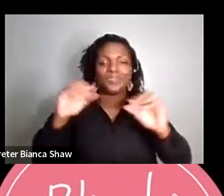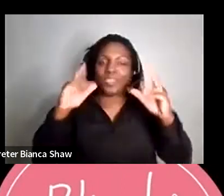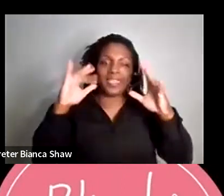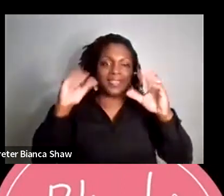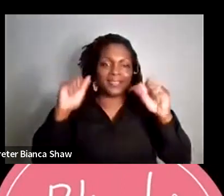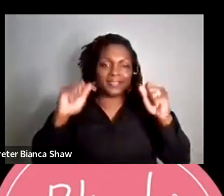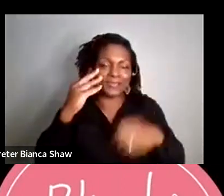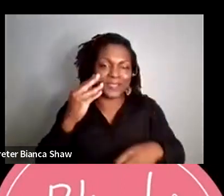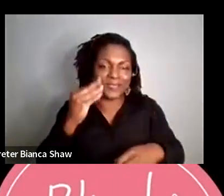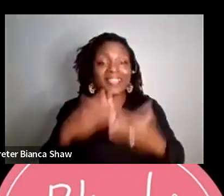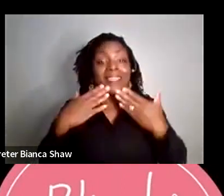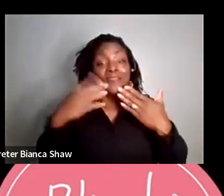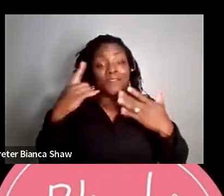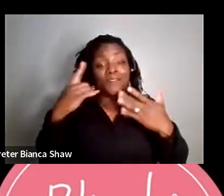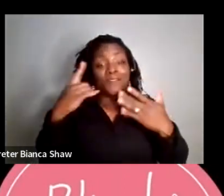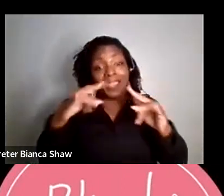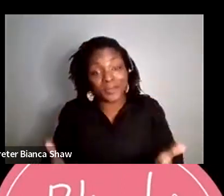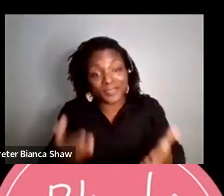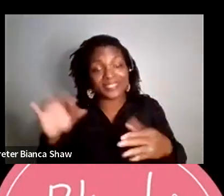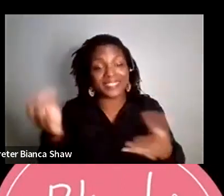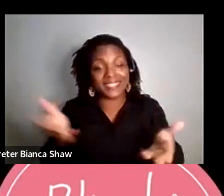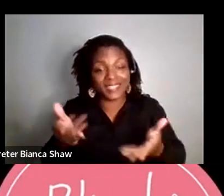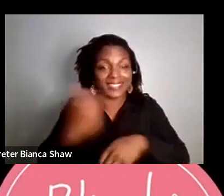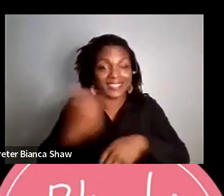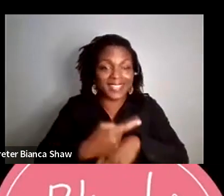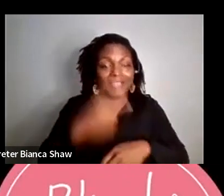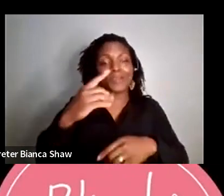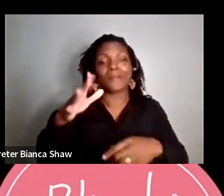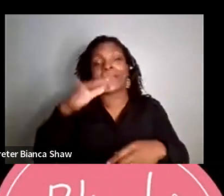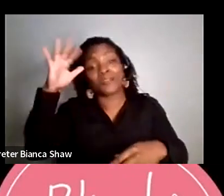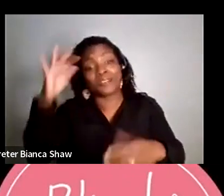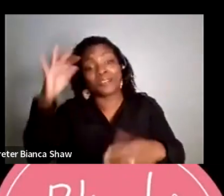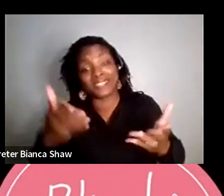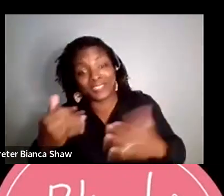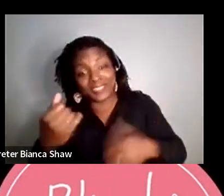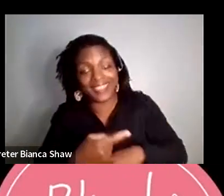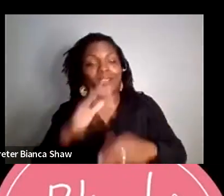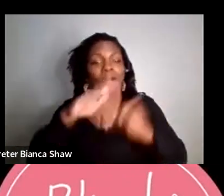To the campers who were here today to the parents, to all of the teachers, everyone who participated.